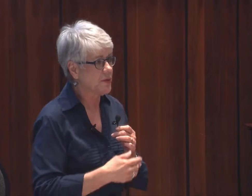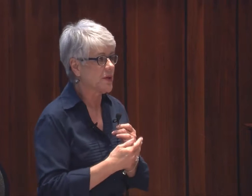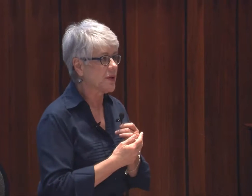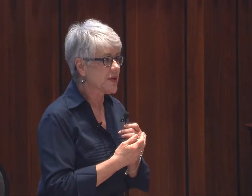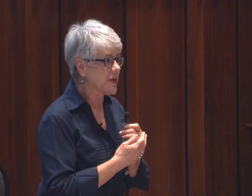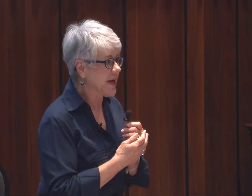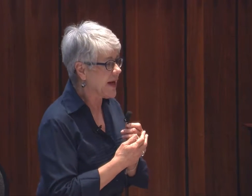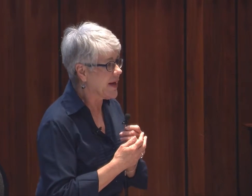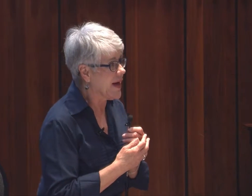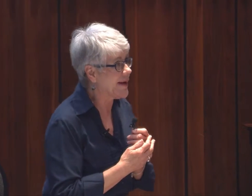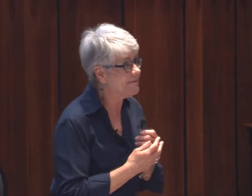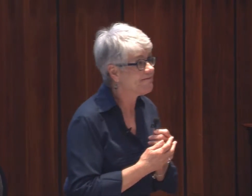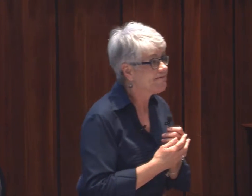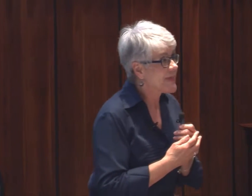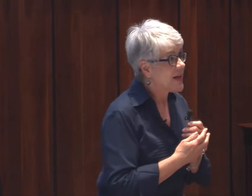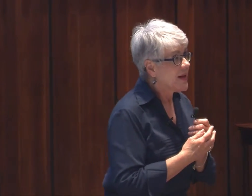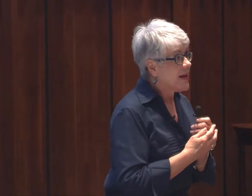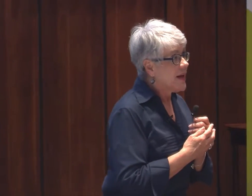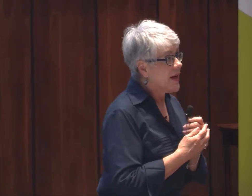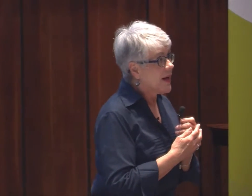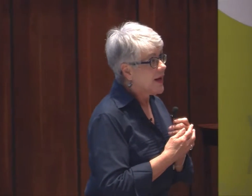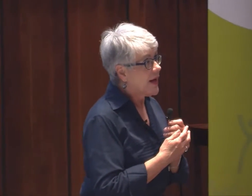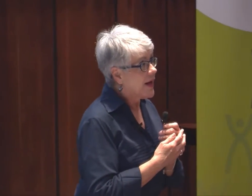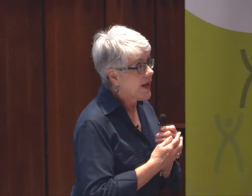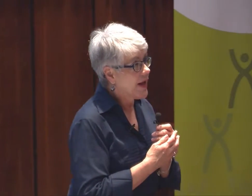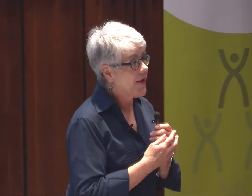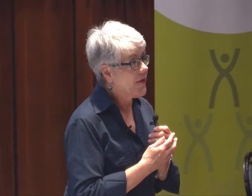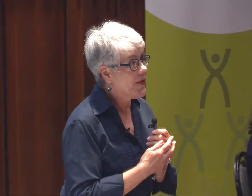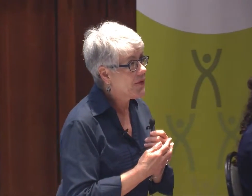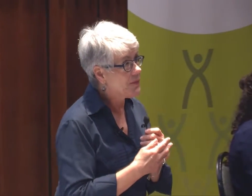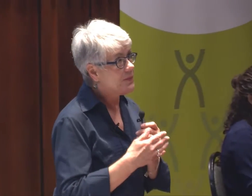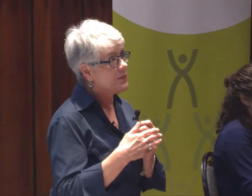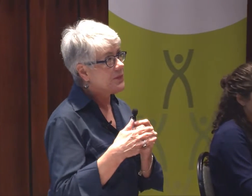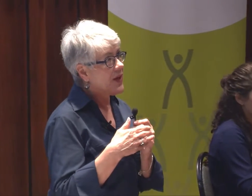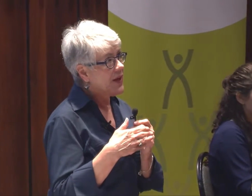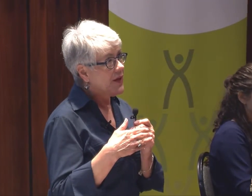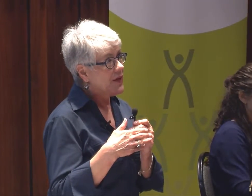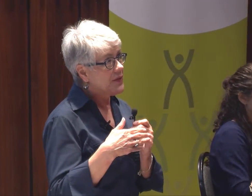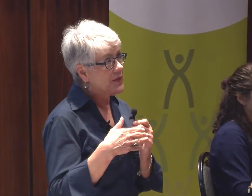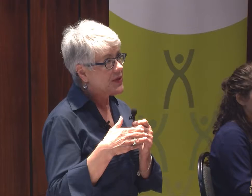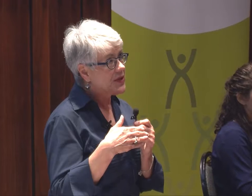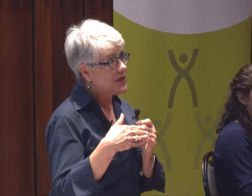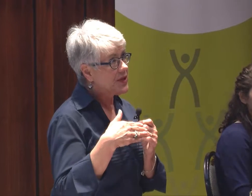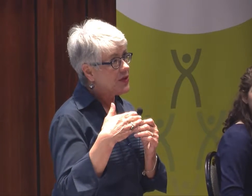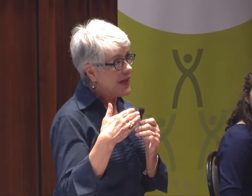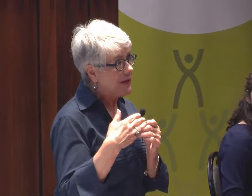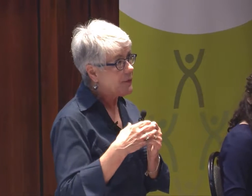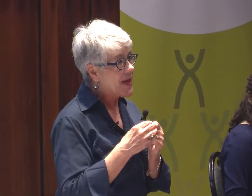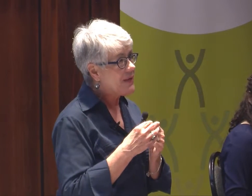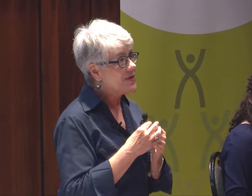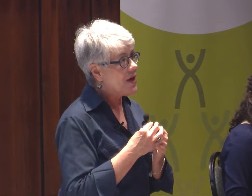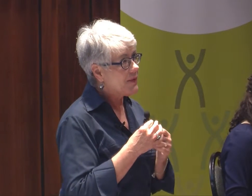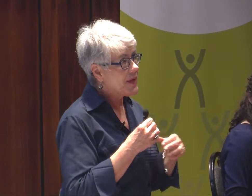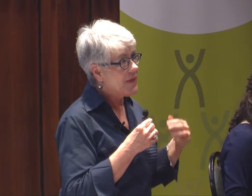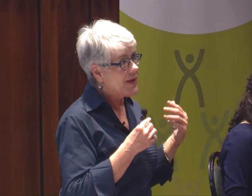words. Okay, if the baby's already been